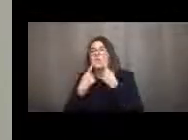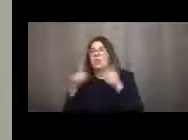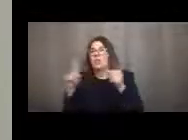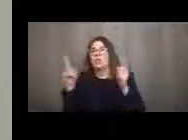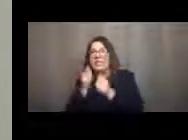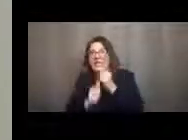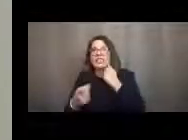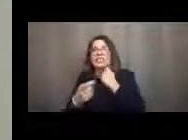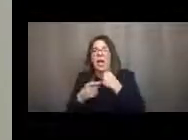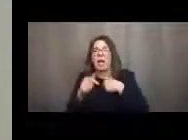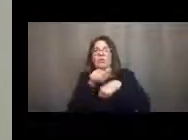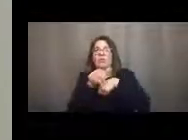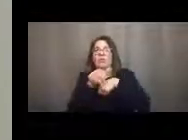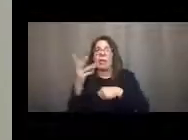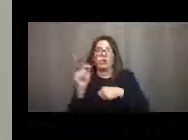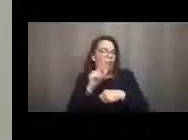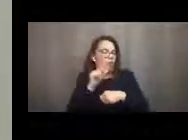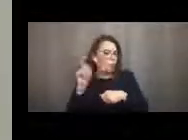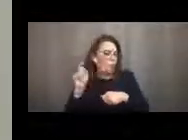somebody submits an application to NIH.